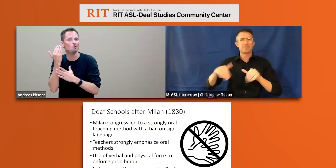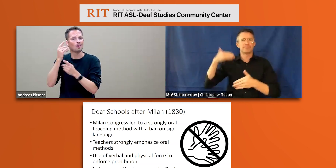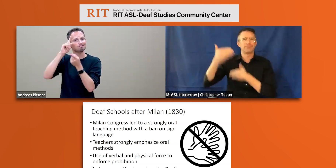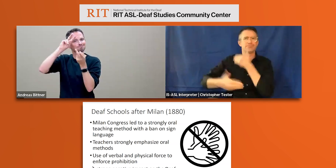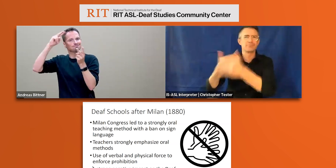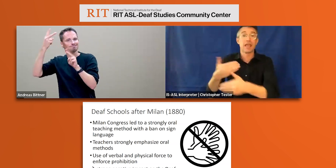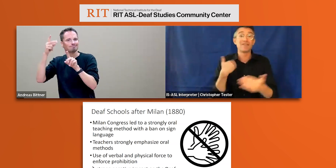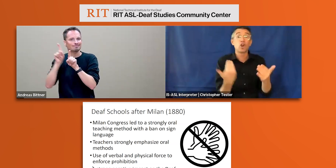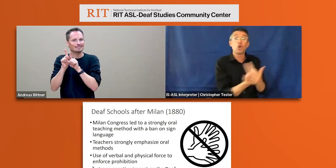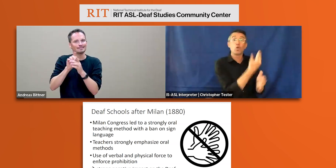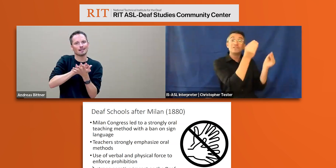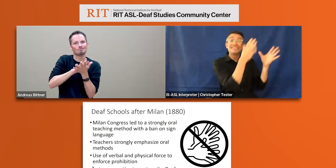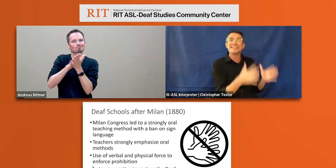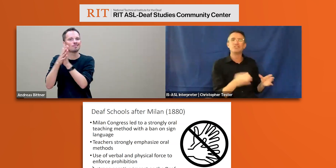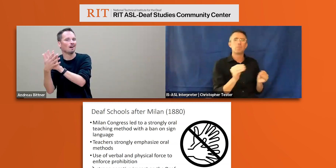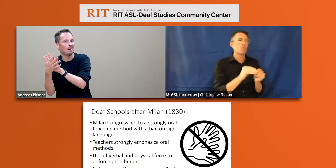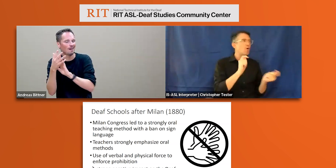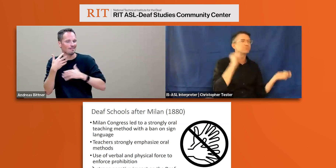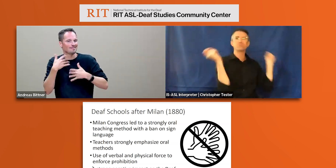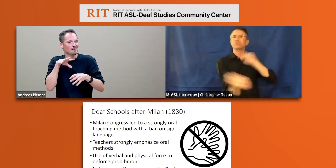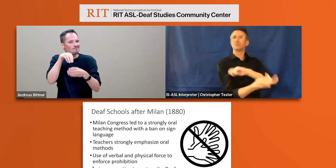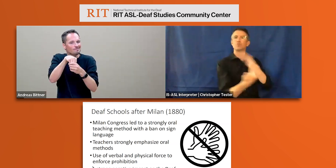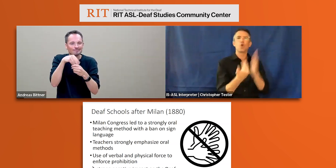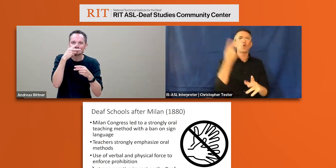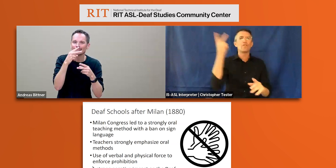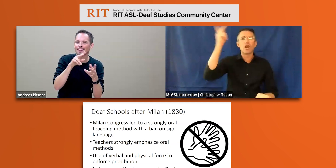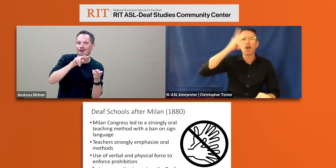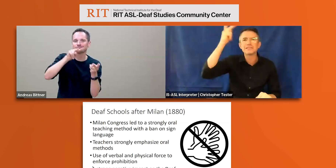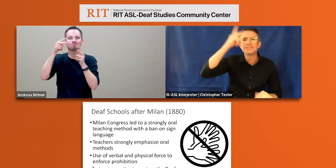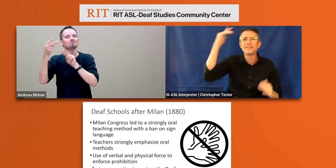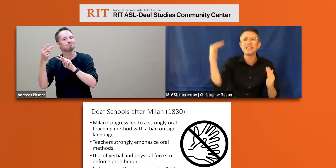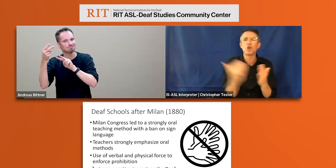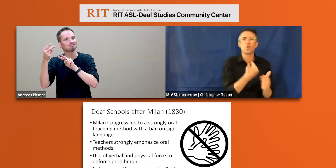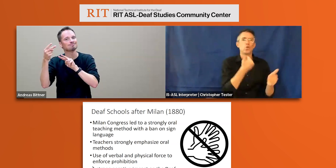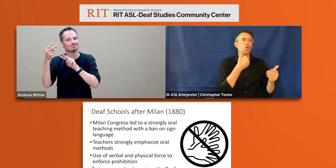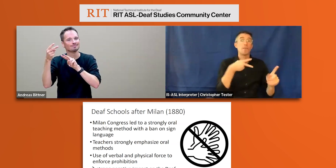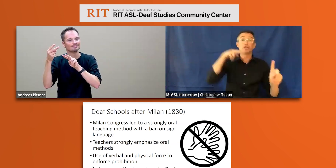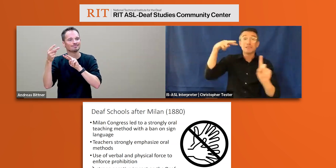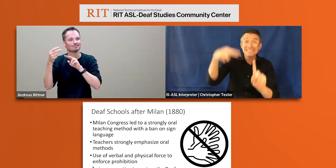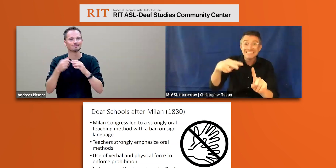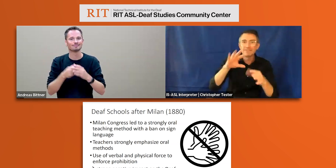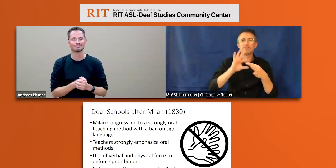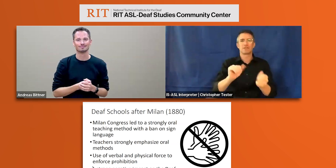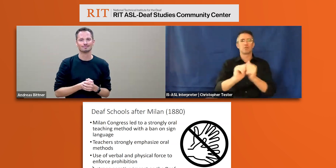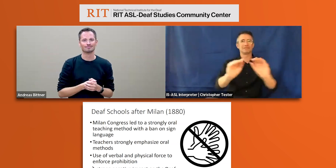Teachers who supported oral education kept with that.